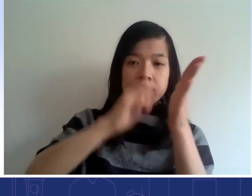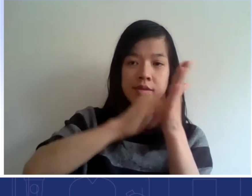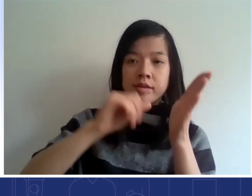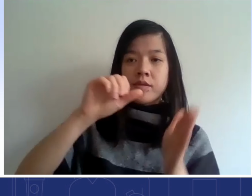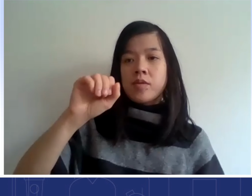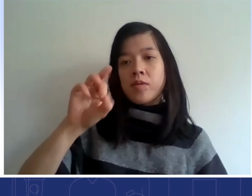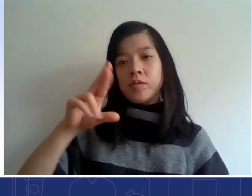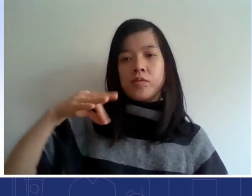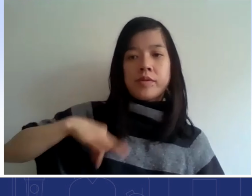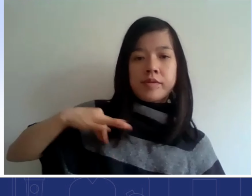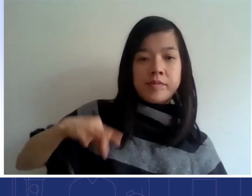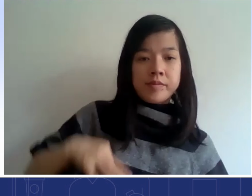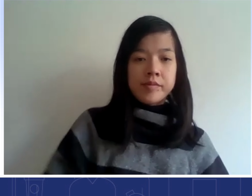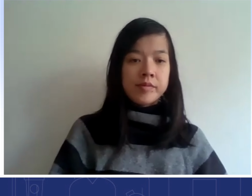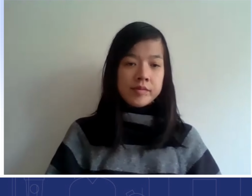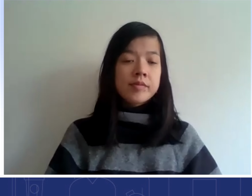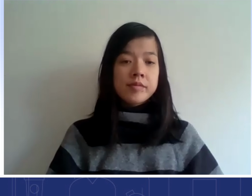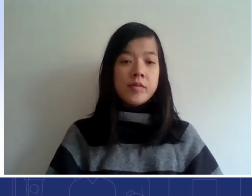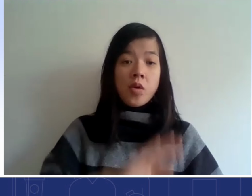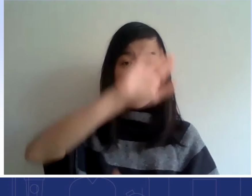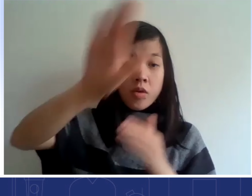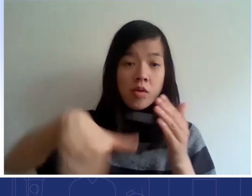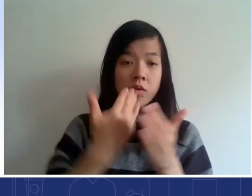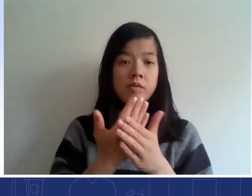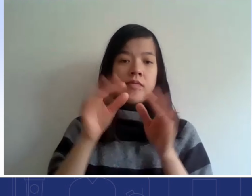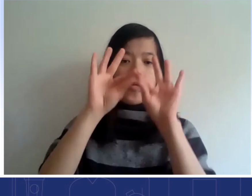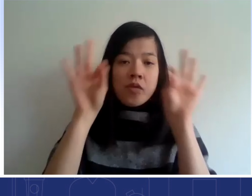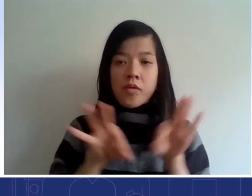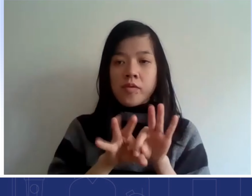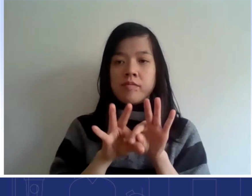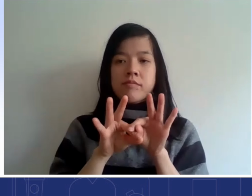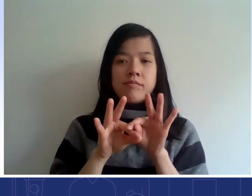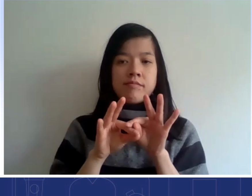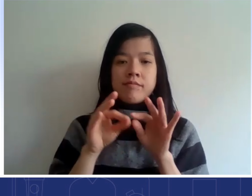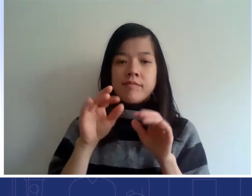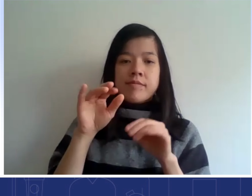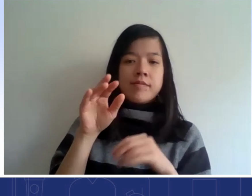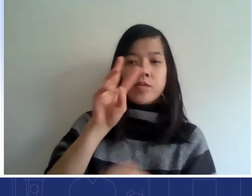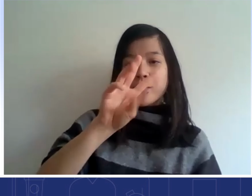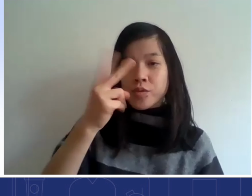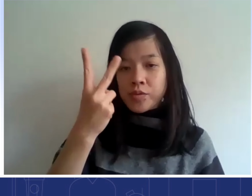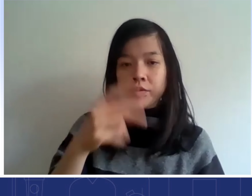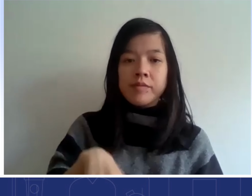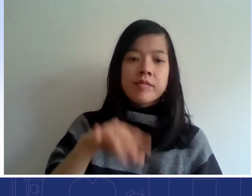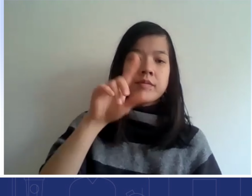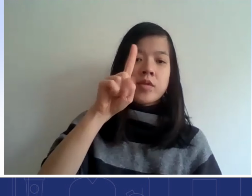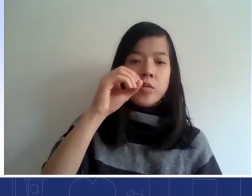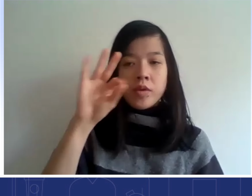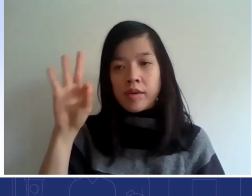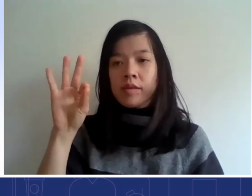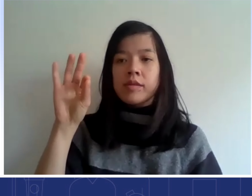deductions or credits. You will need to bring all your forms with you like W-2s,